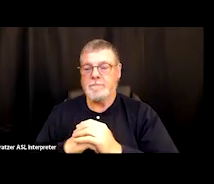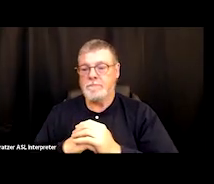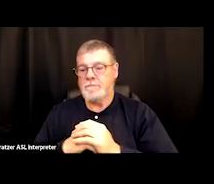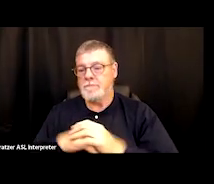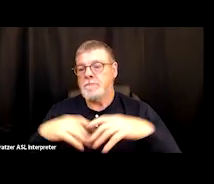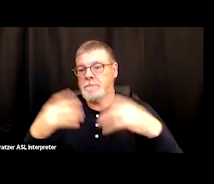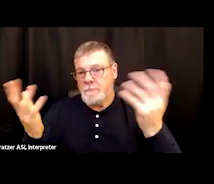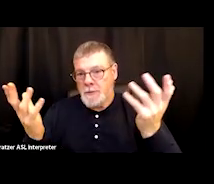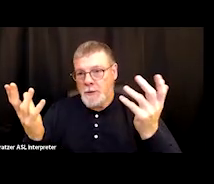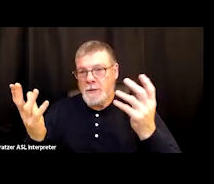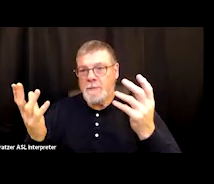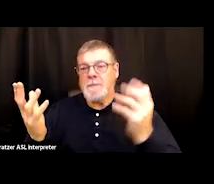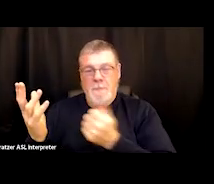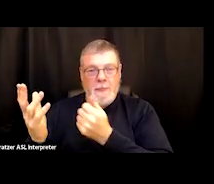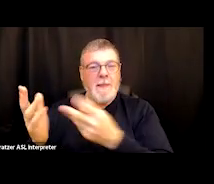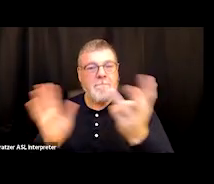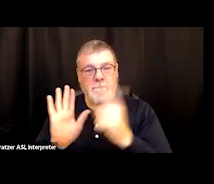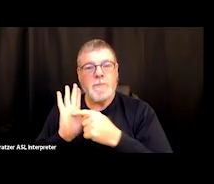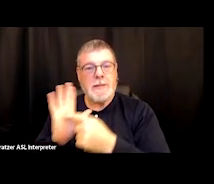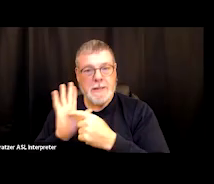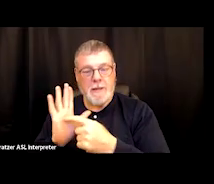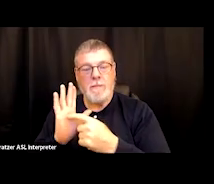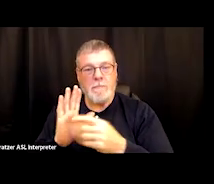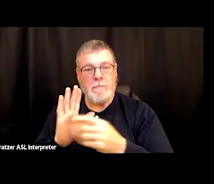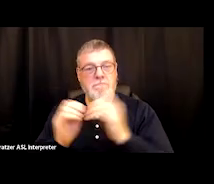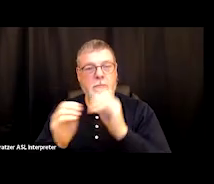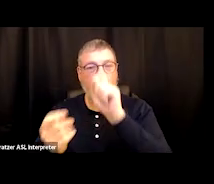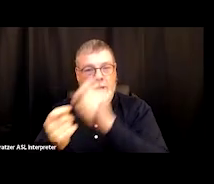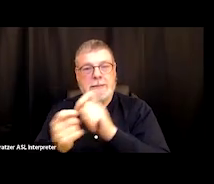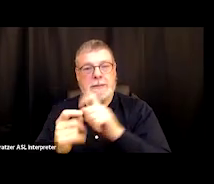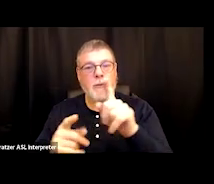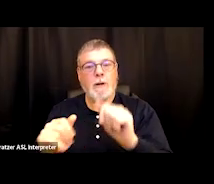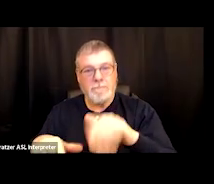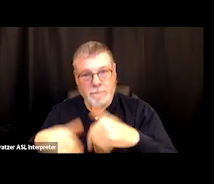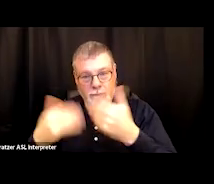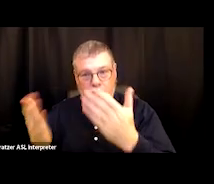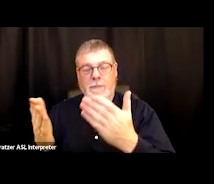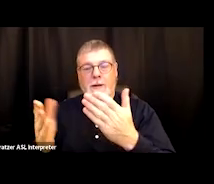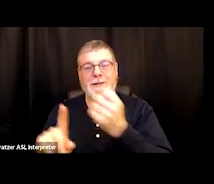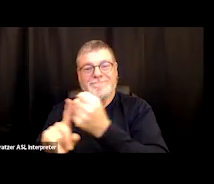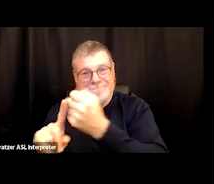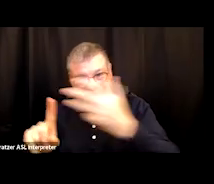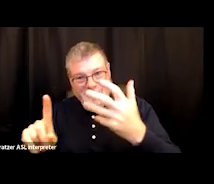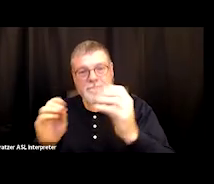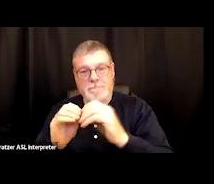So just a few examples of some more detail that you could provide to kind of elaborate on that initial